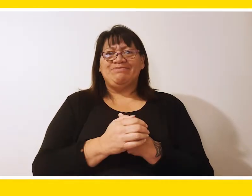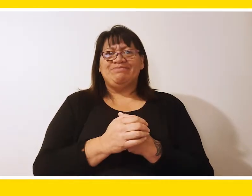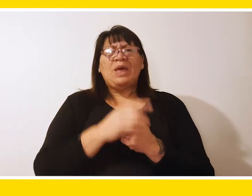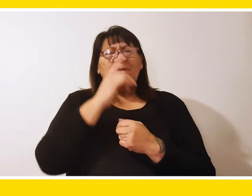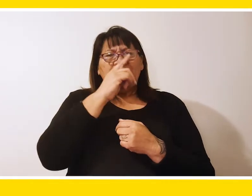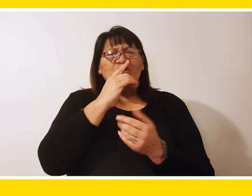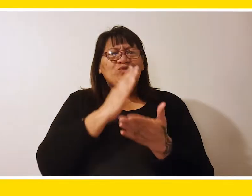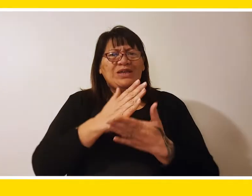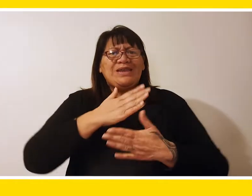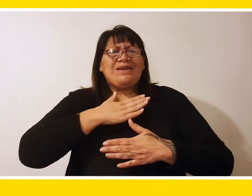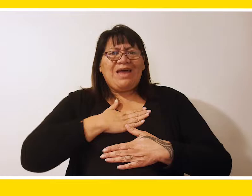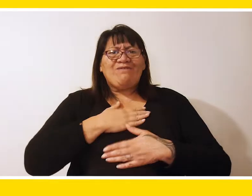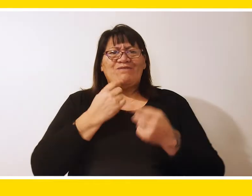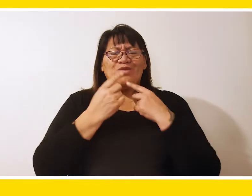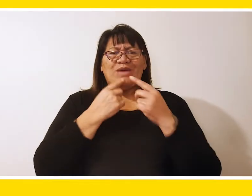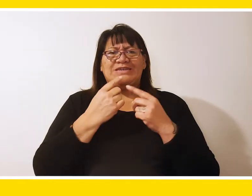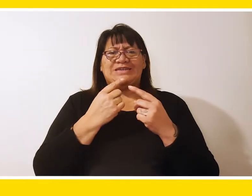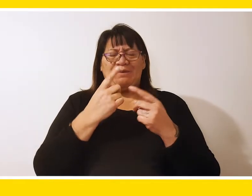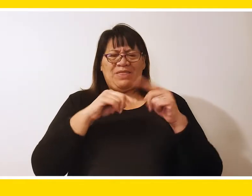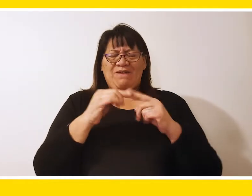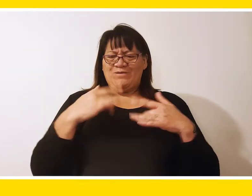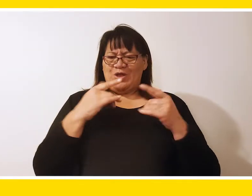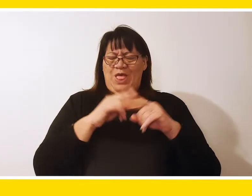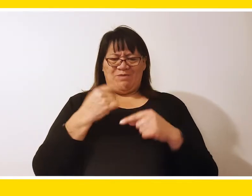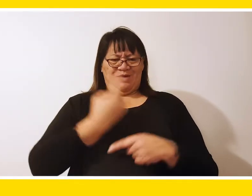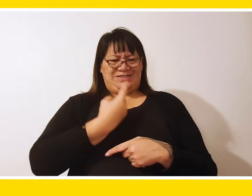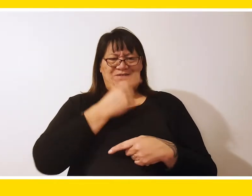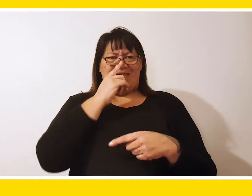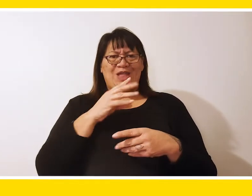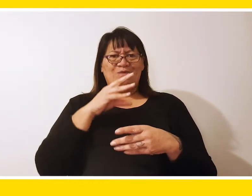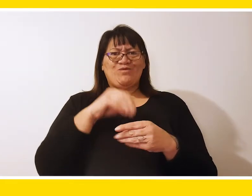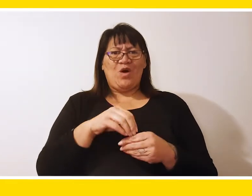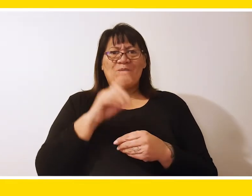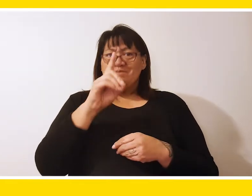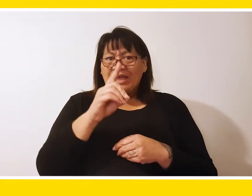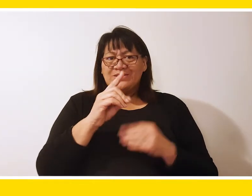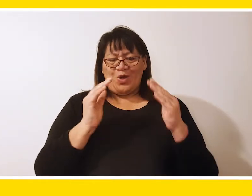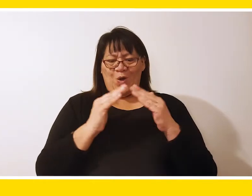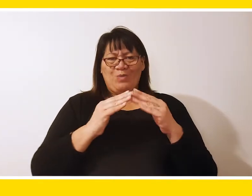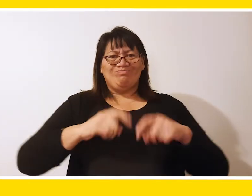Many people are loving getting information and having the feeling of personal interaction without having to leave their homes.